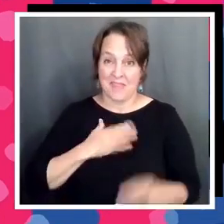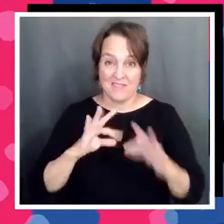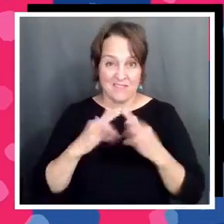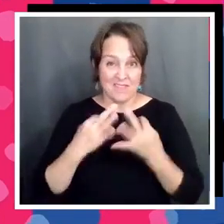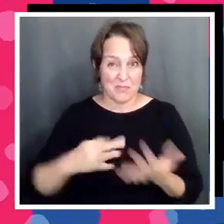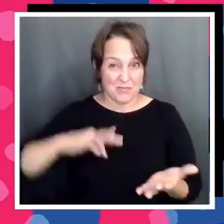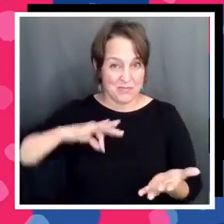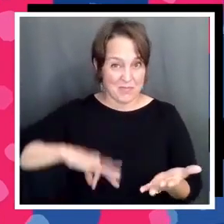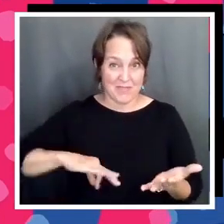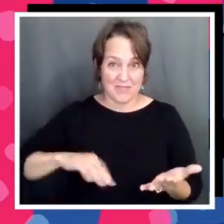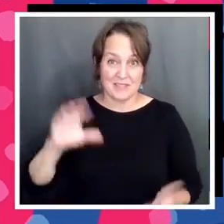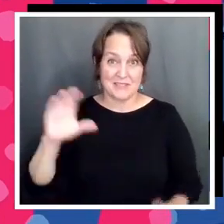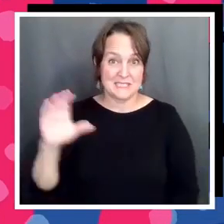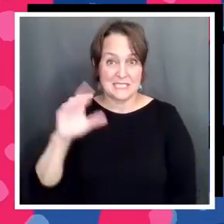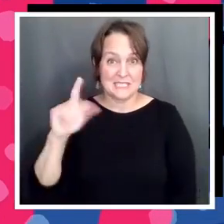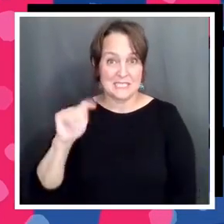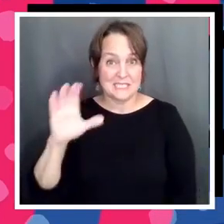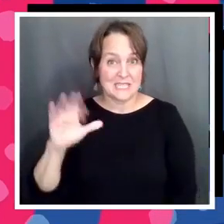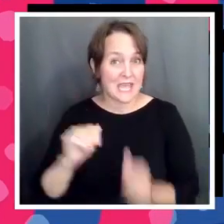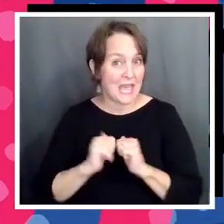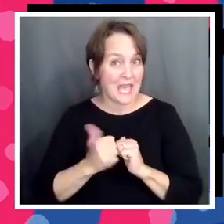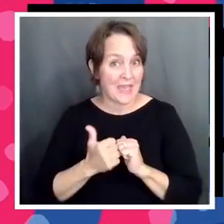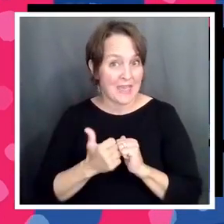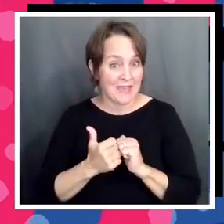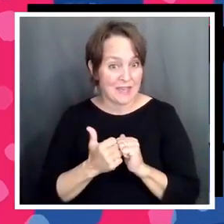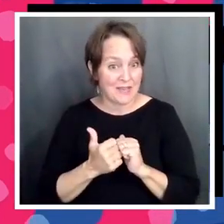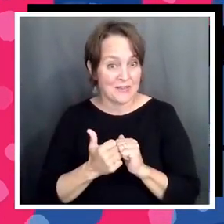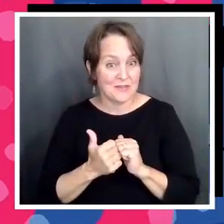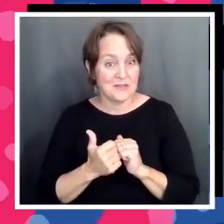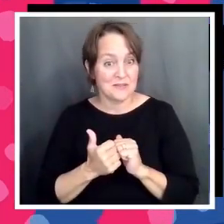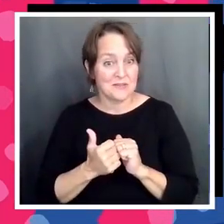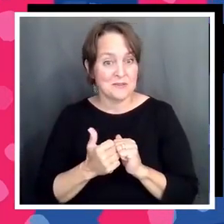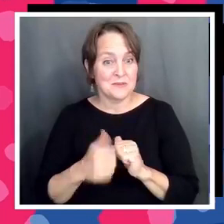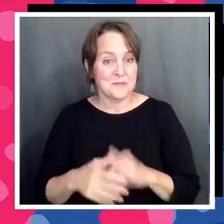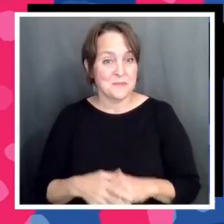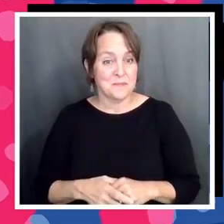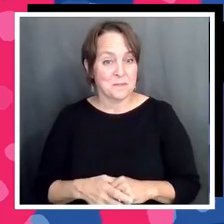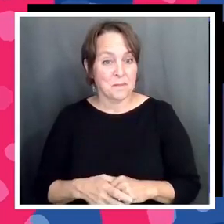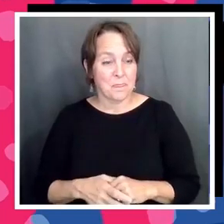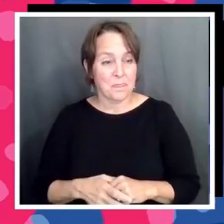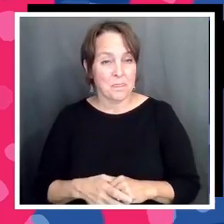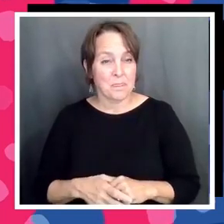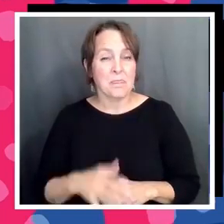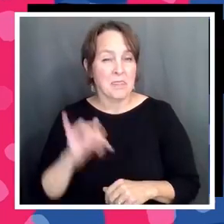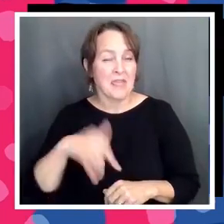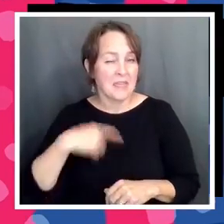YEARS LATER WERE SEEING IT.